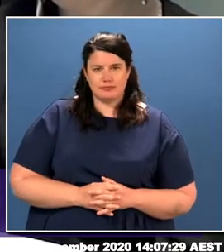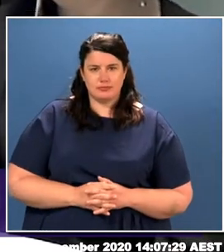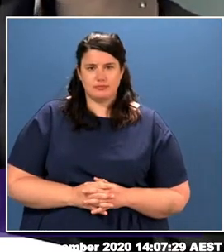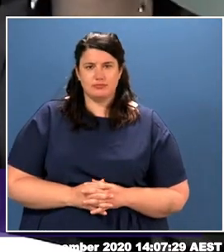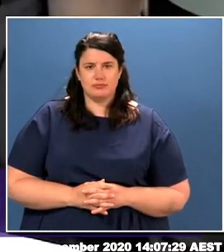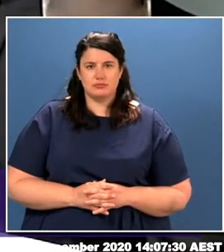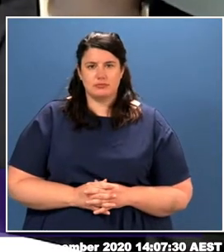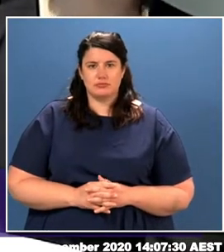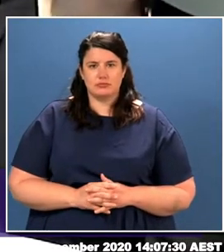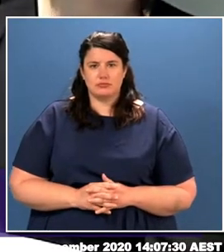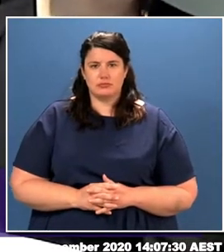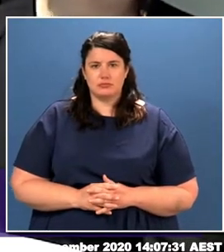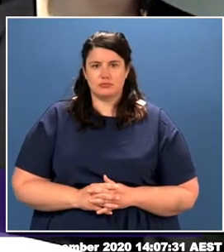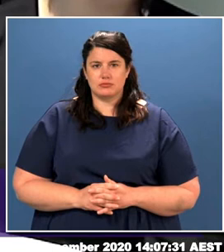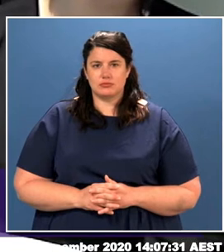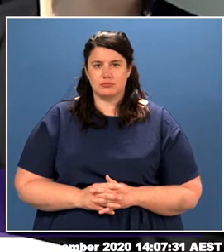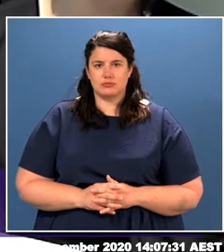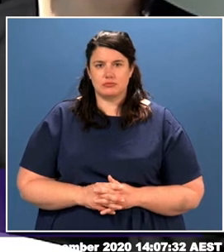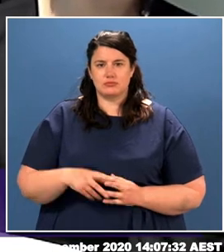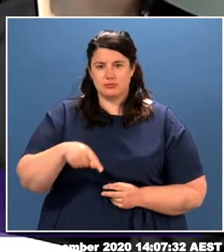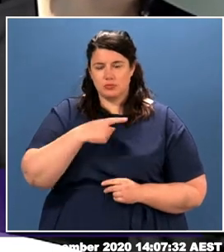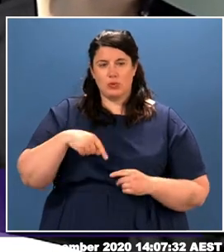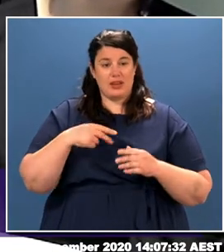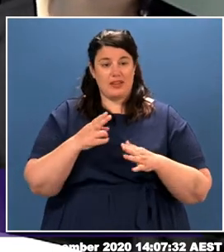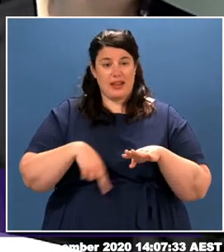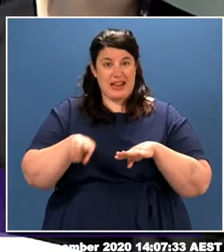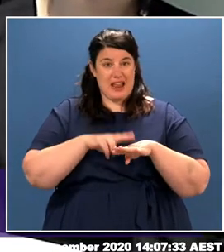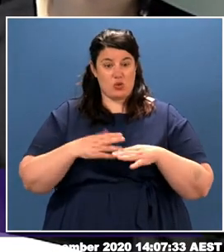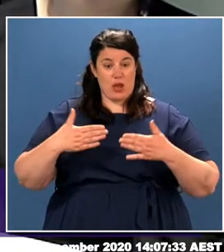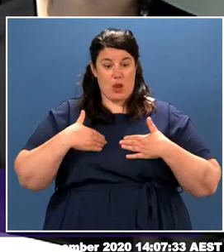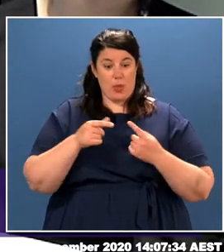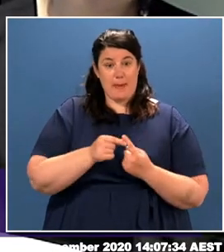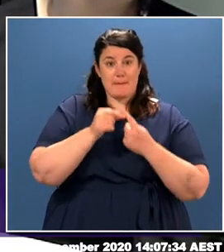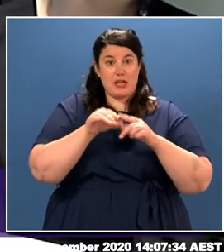So the Alliance is a national organisation in Australia for LGBTI